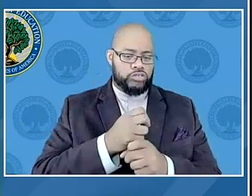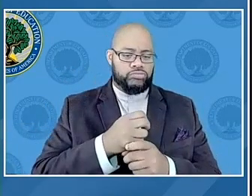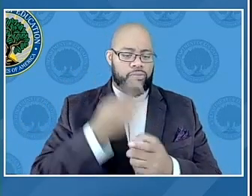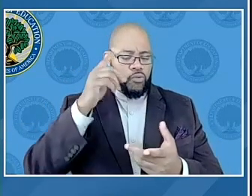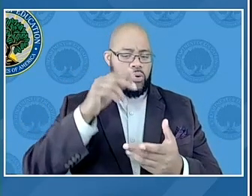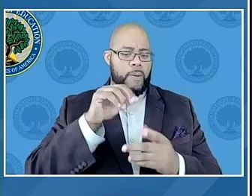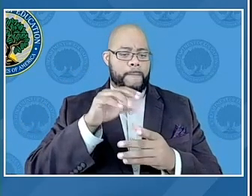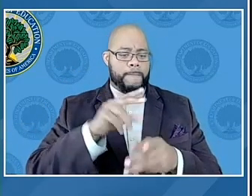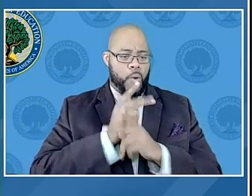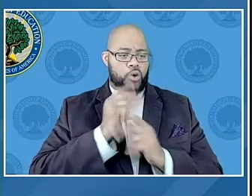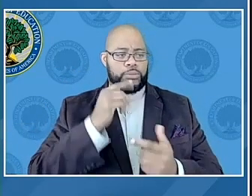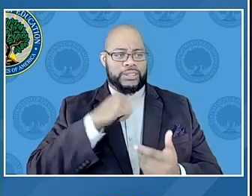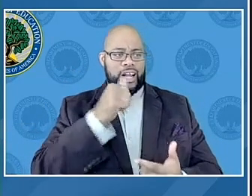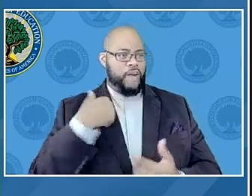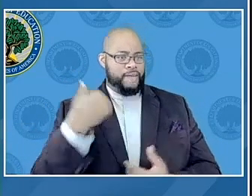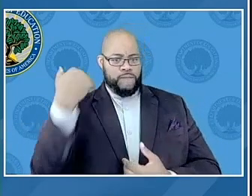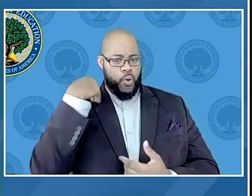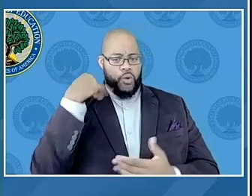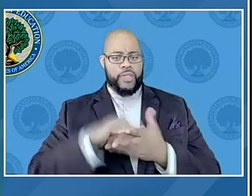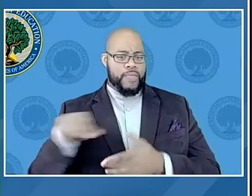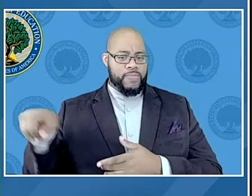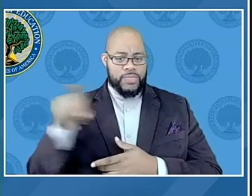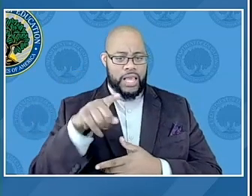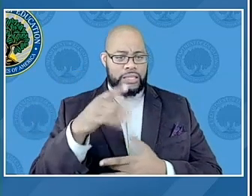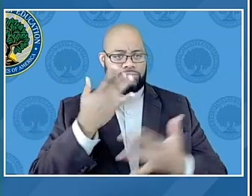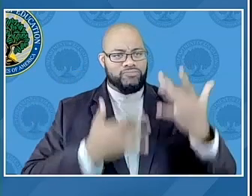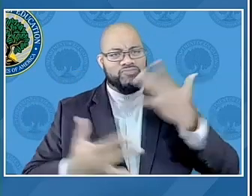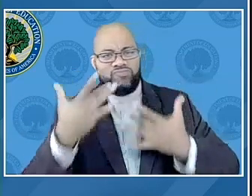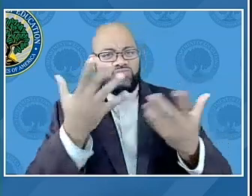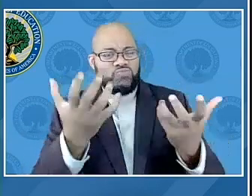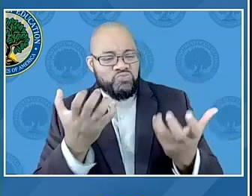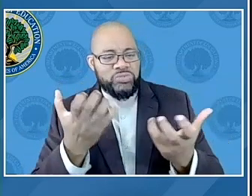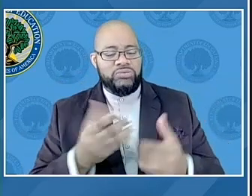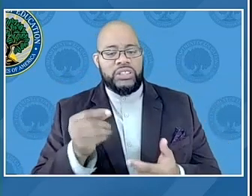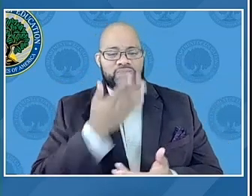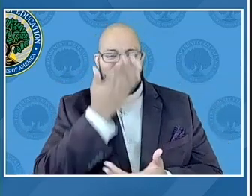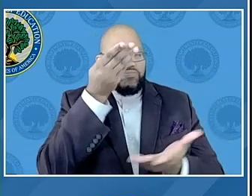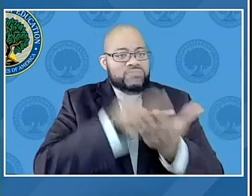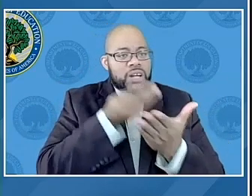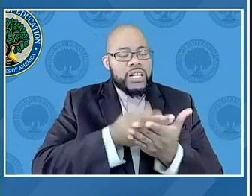our fault that they are greedy and that they care more about their profit than